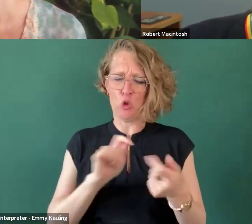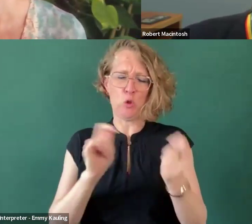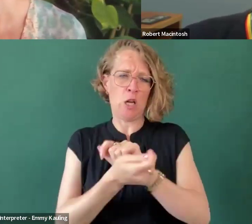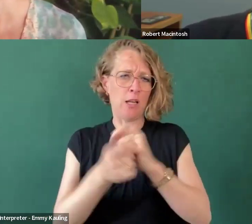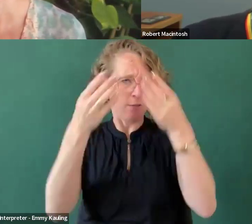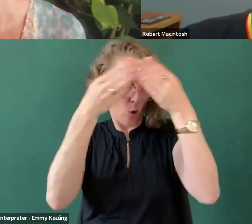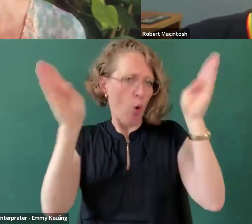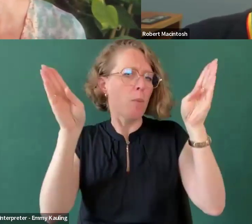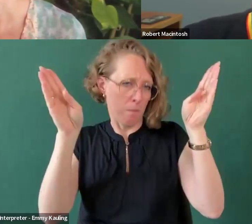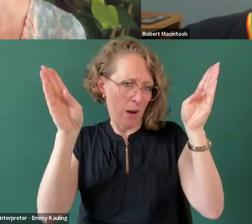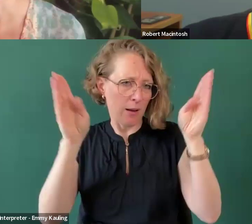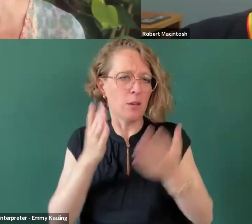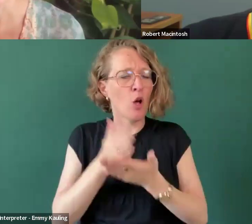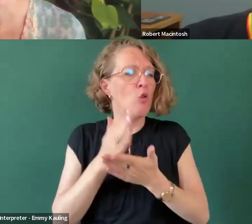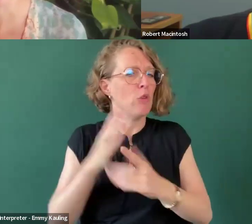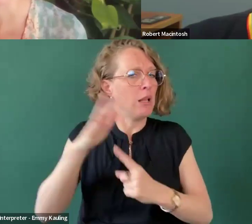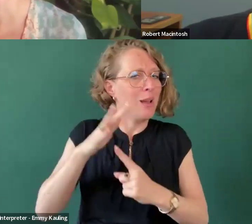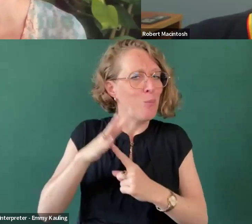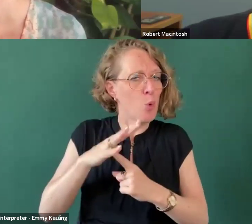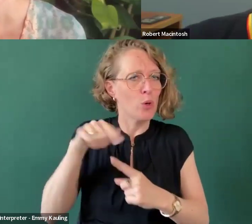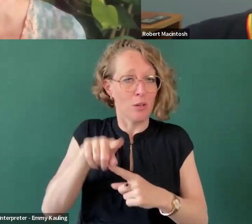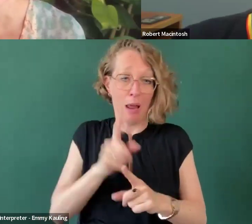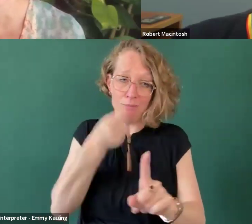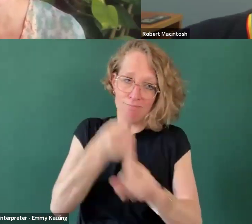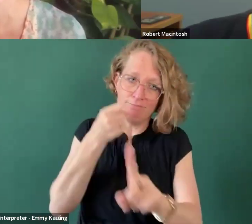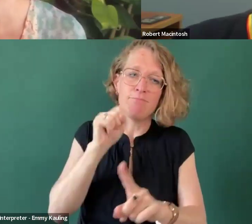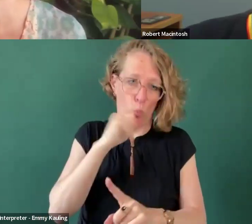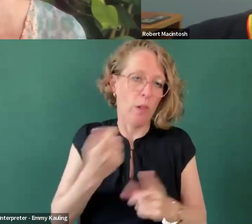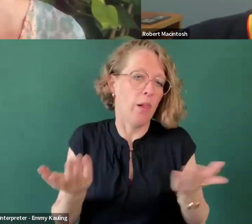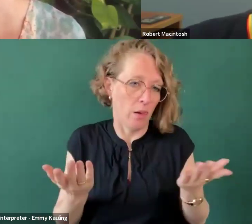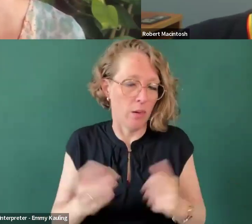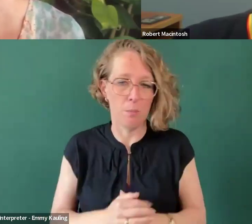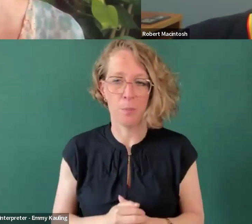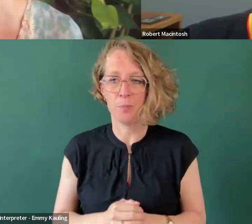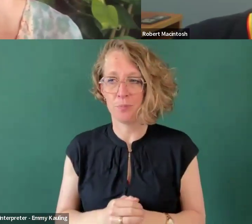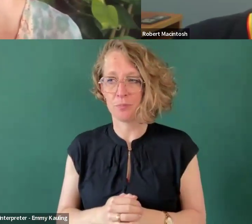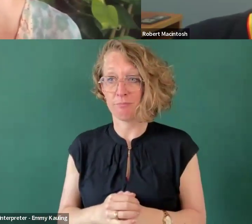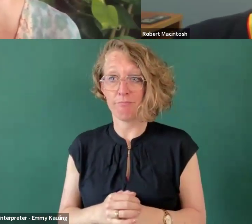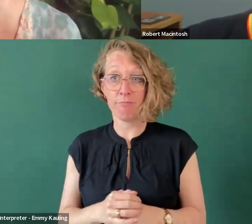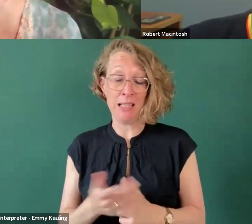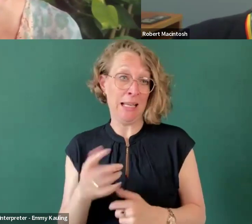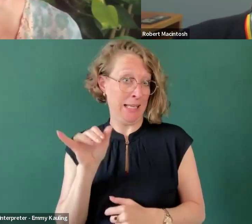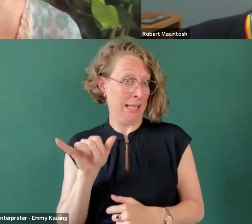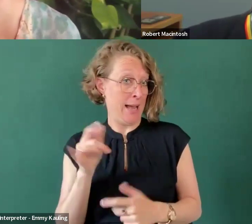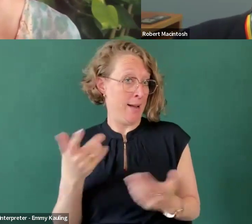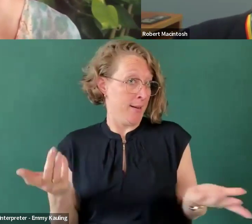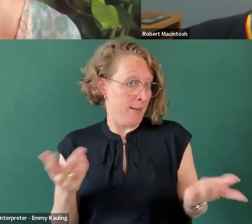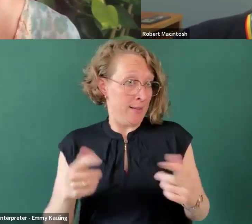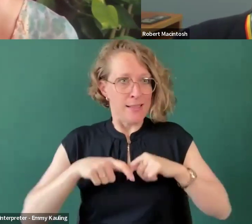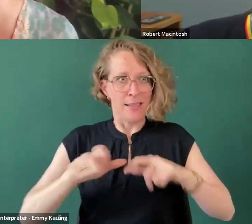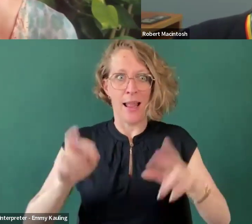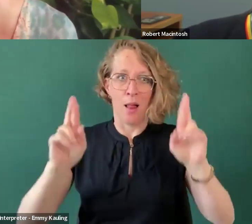that are really fundamental and consequential. And I'm very hopeful still regardless of everything